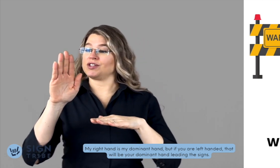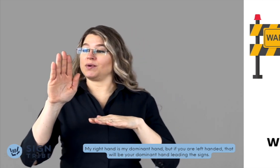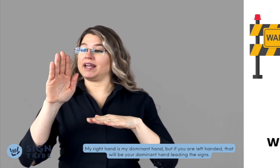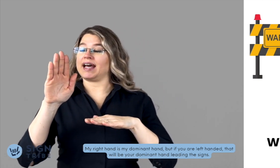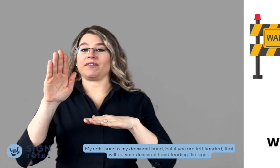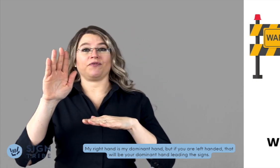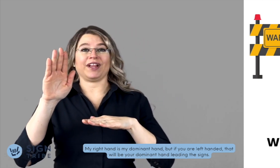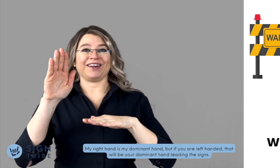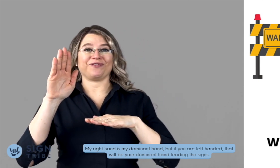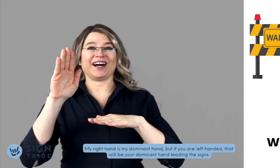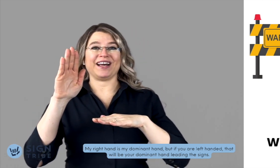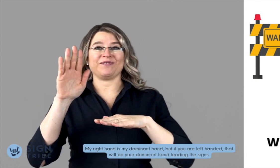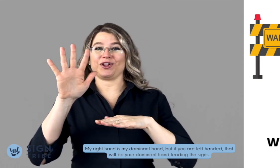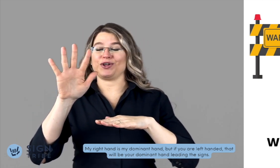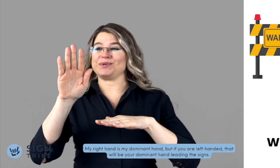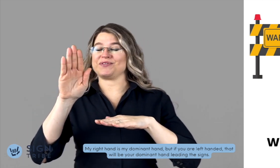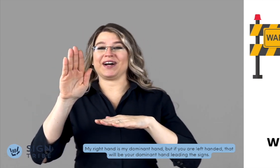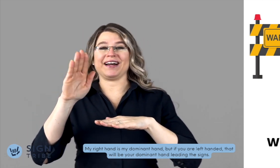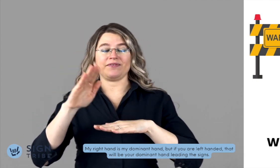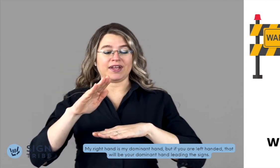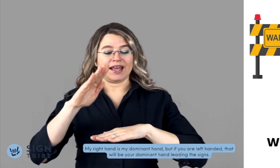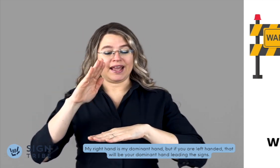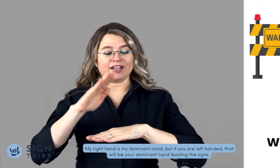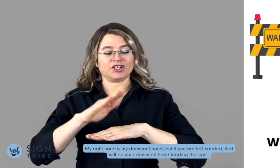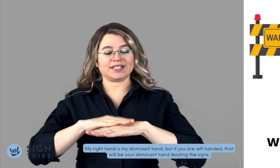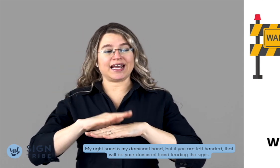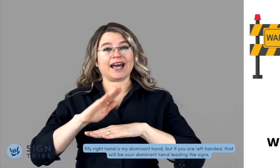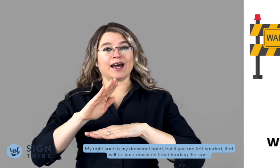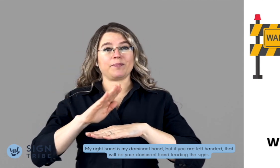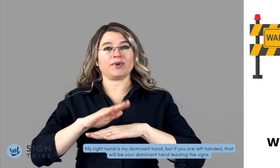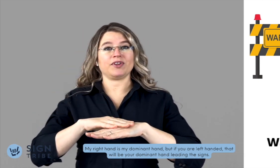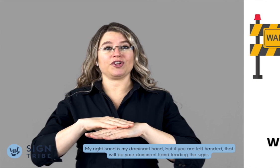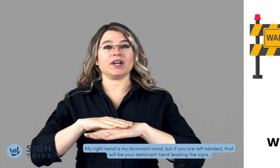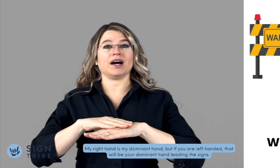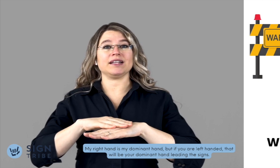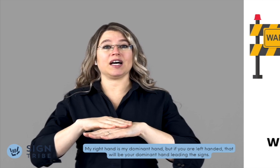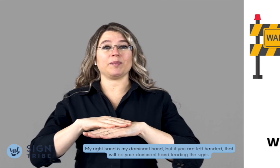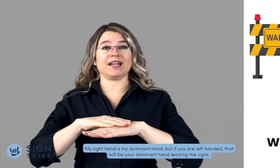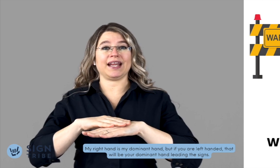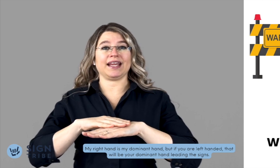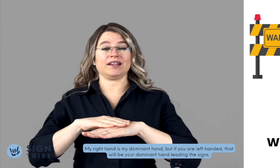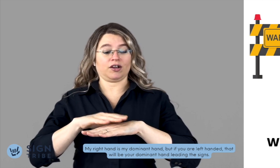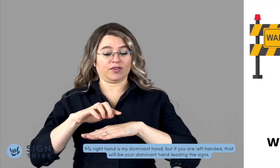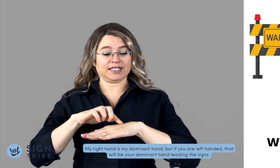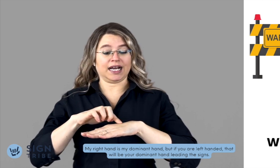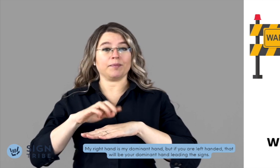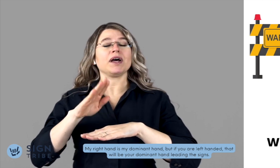going to have a flat five, closed five, and just tap your non dominant hand on the top.